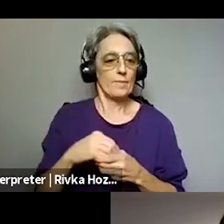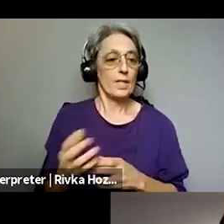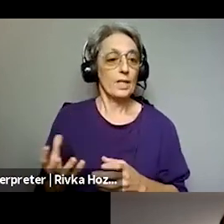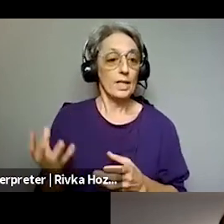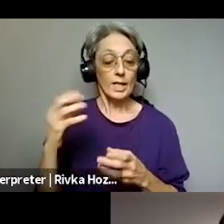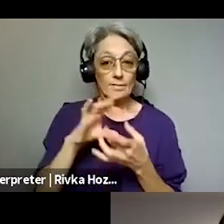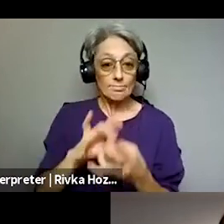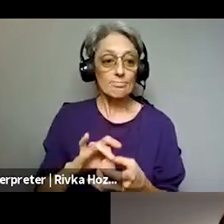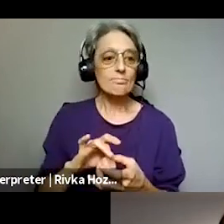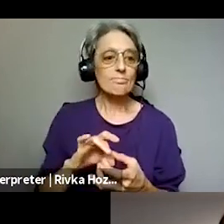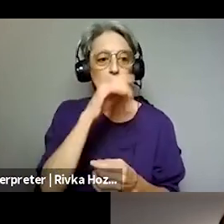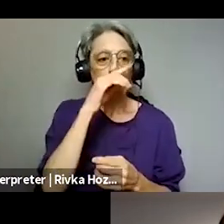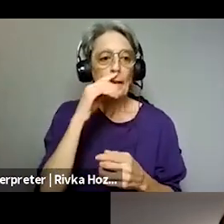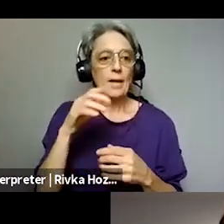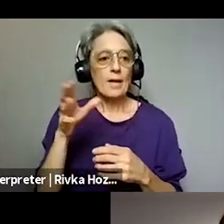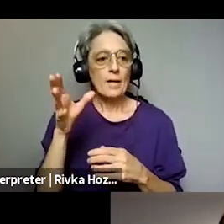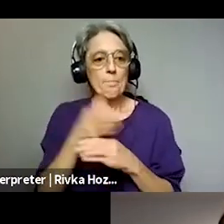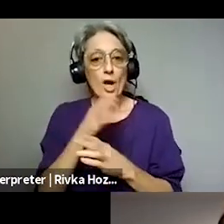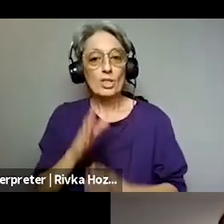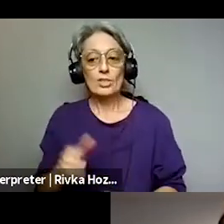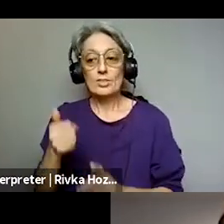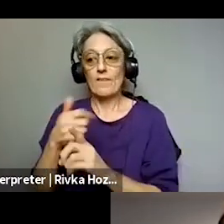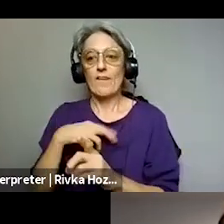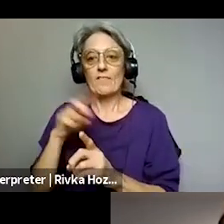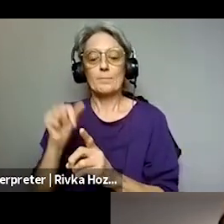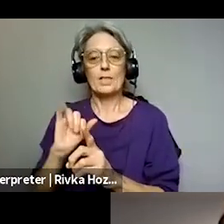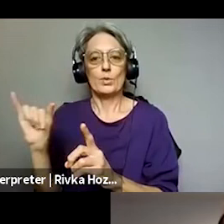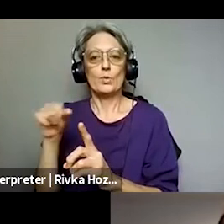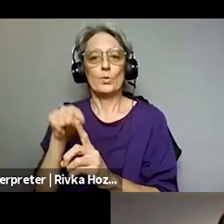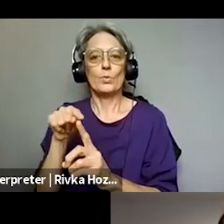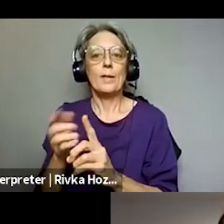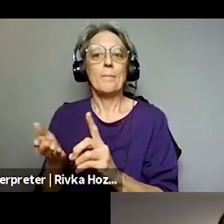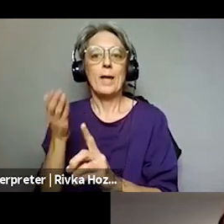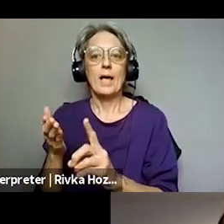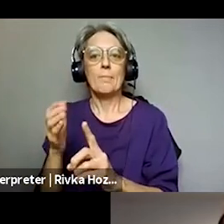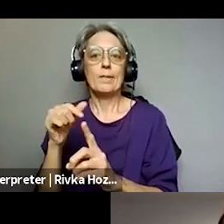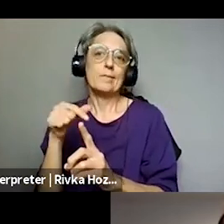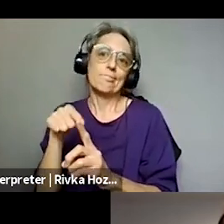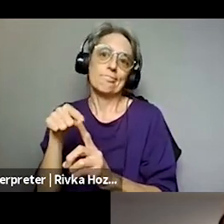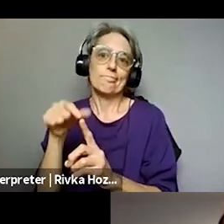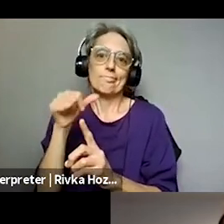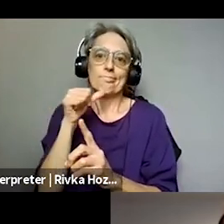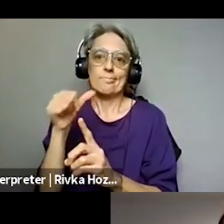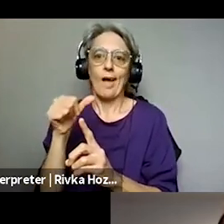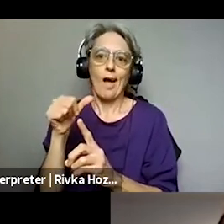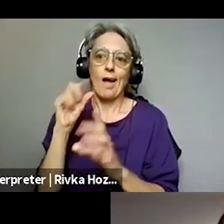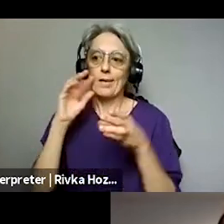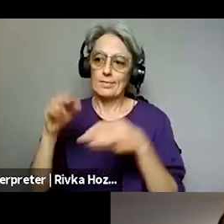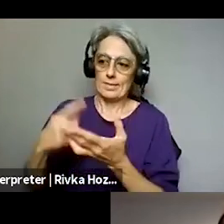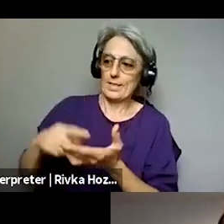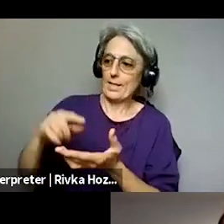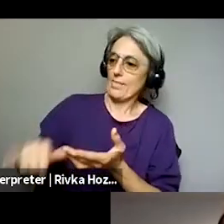with disabilities themselves that may not be addressed in any of the realms